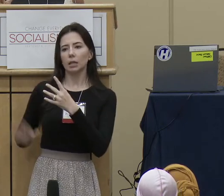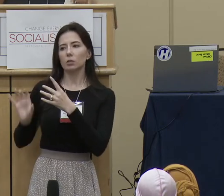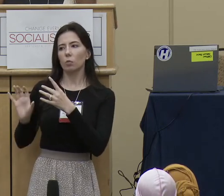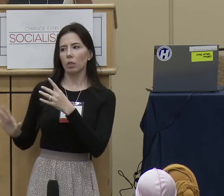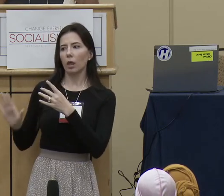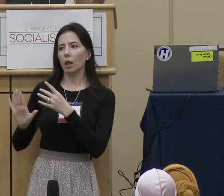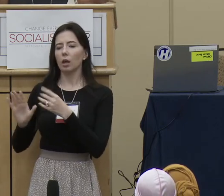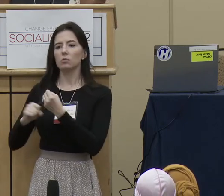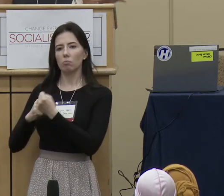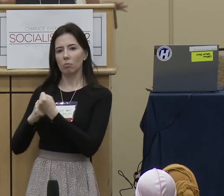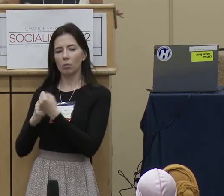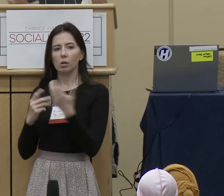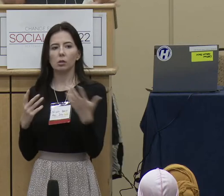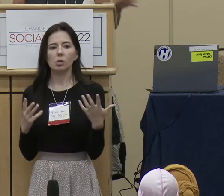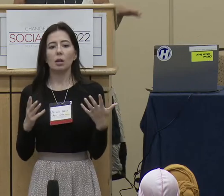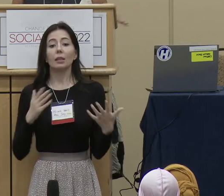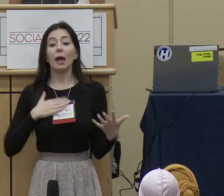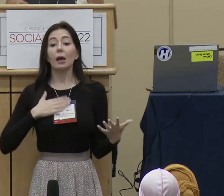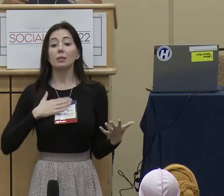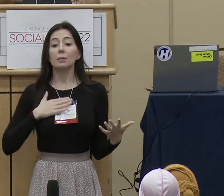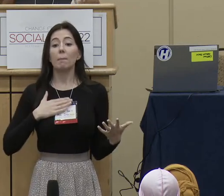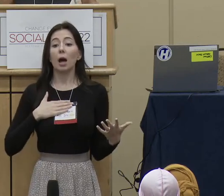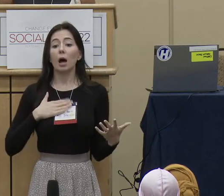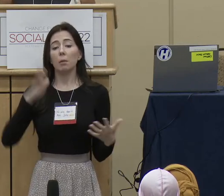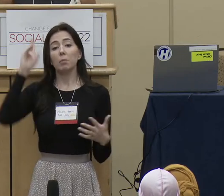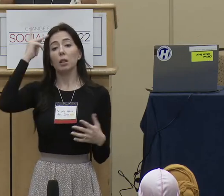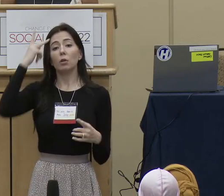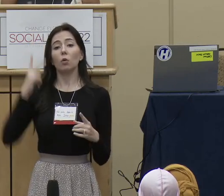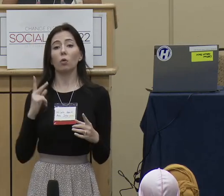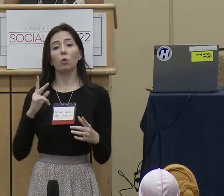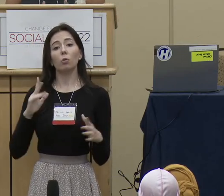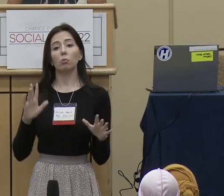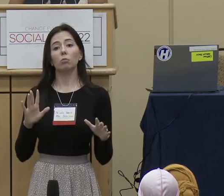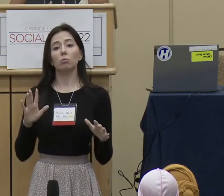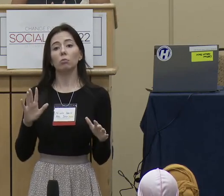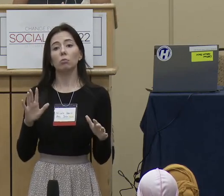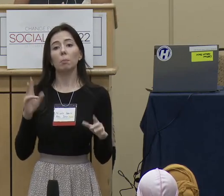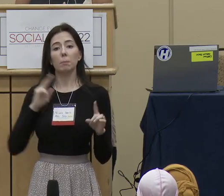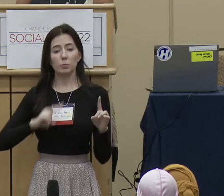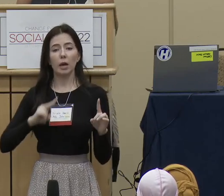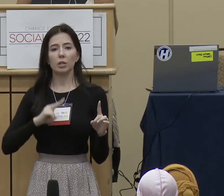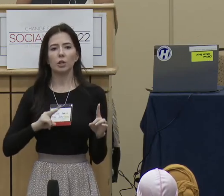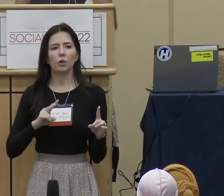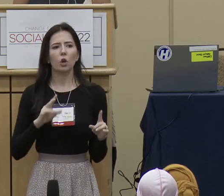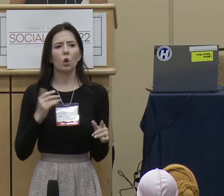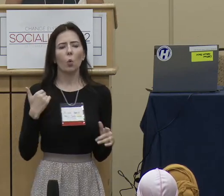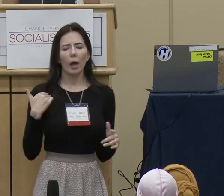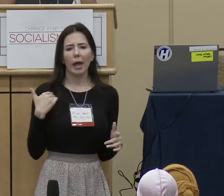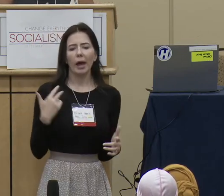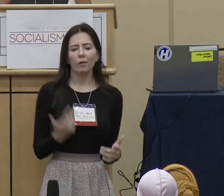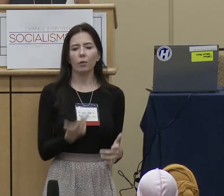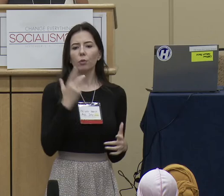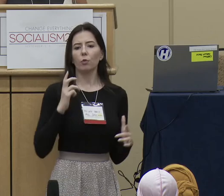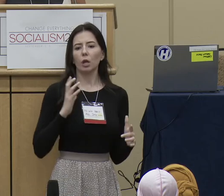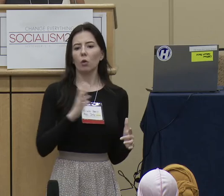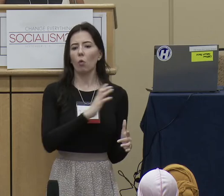rights groups, et cetera. That's the big work that's so important. That's kind of my political practice. We also